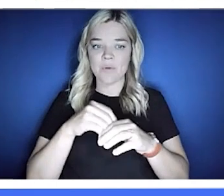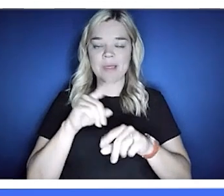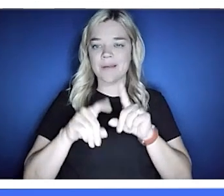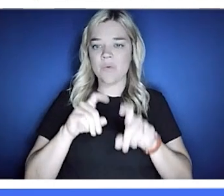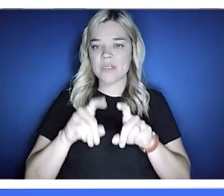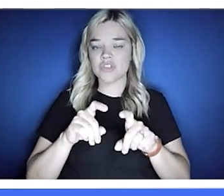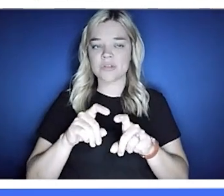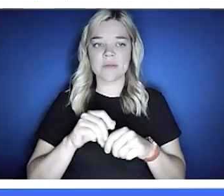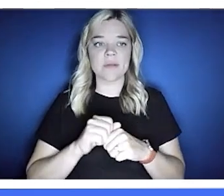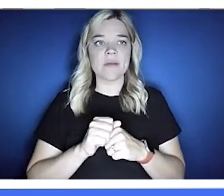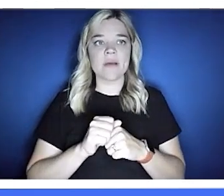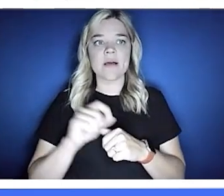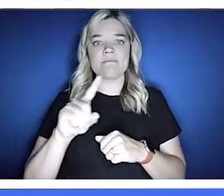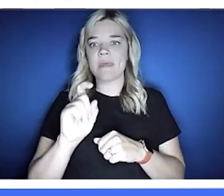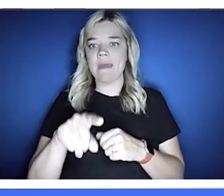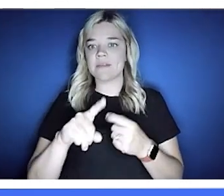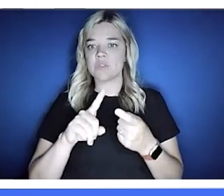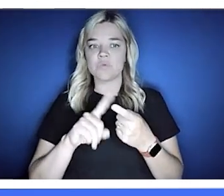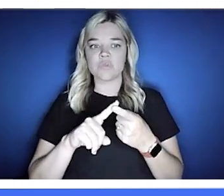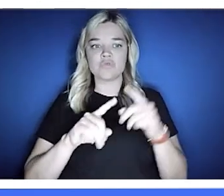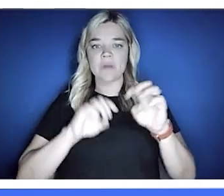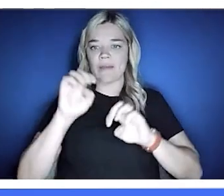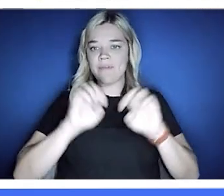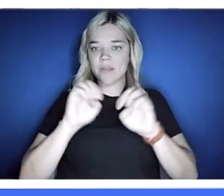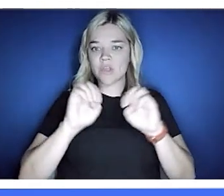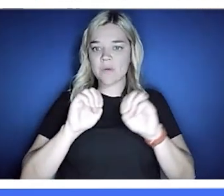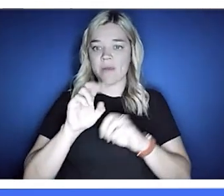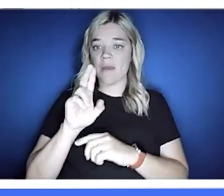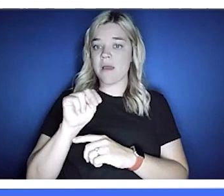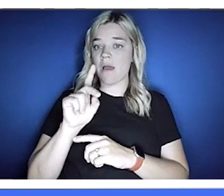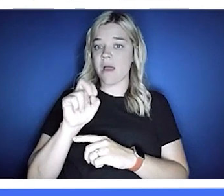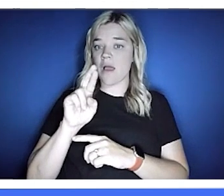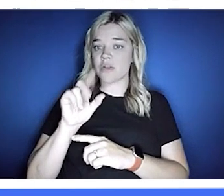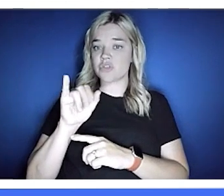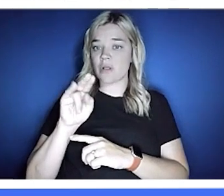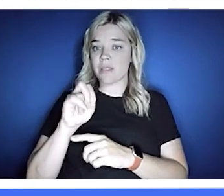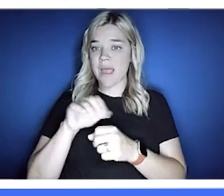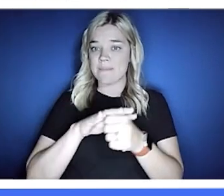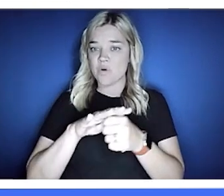they ask you to evaluate the underlined portion, and that's like a sensory characteristic there.